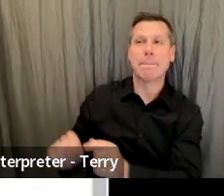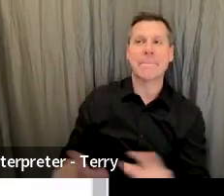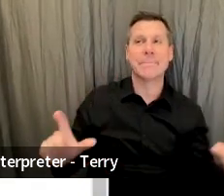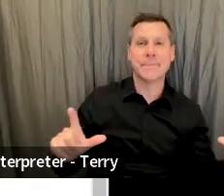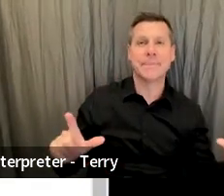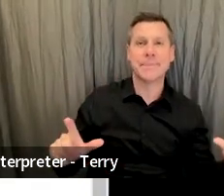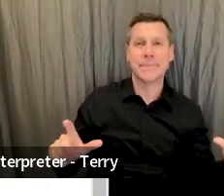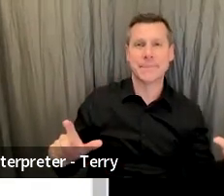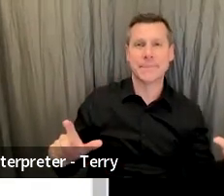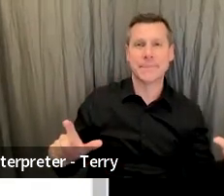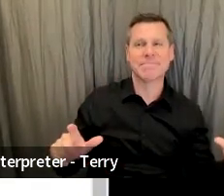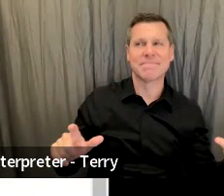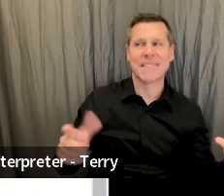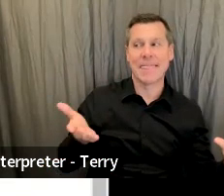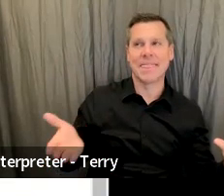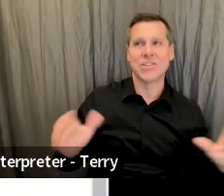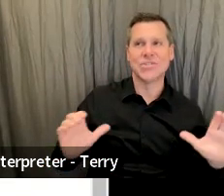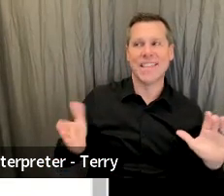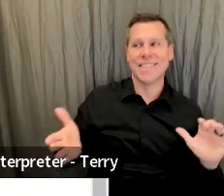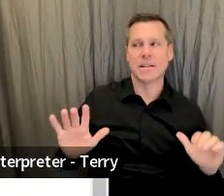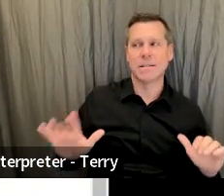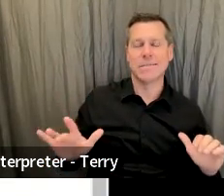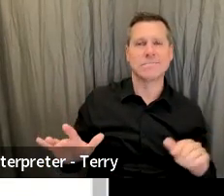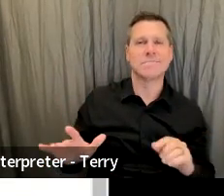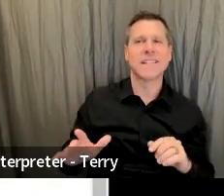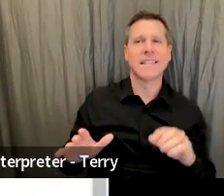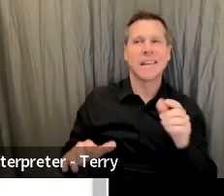I just put a link in the chat if you want to go there in the market or here